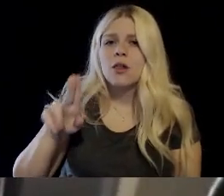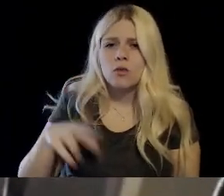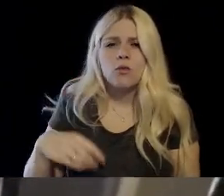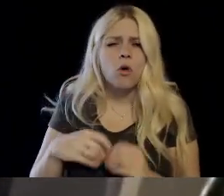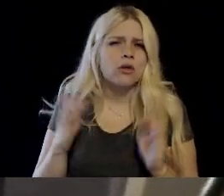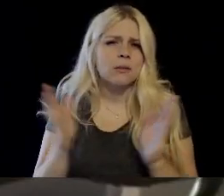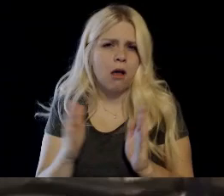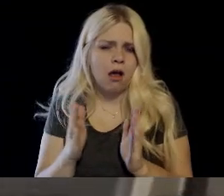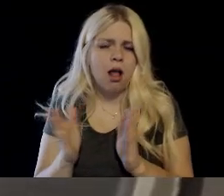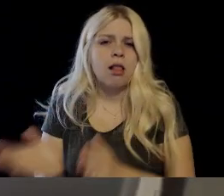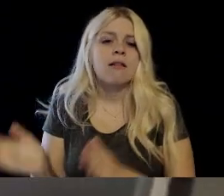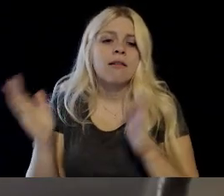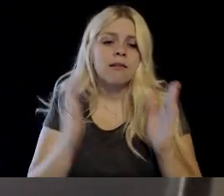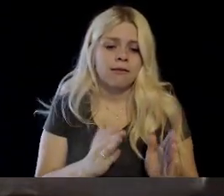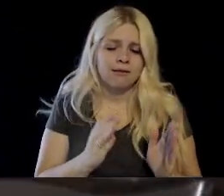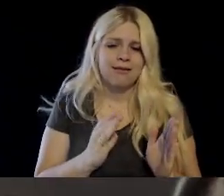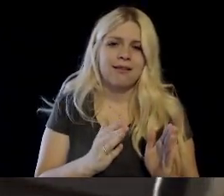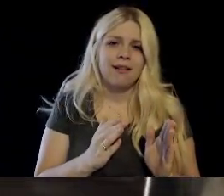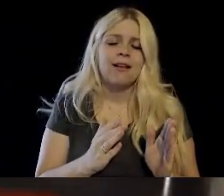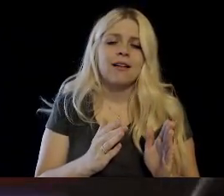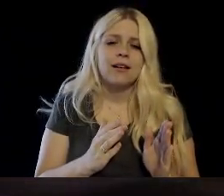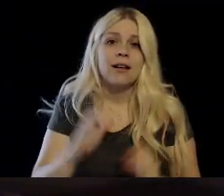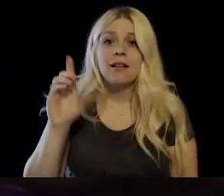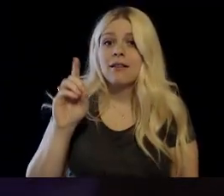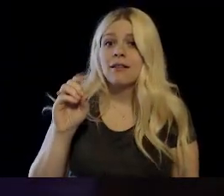Joanne: LouLou's smaller. And then - yeah, and then Dolly is the smallest. Um, LouLou